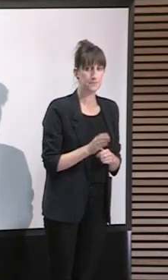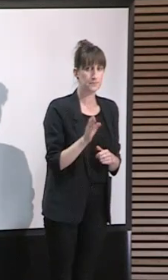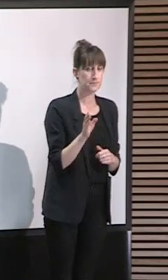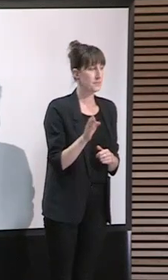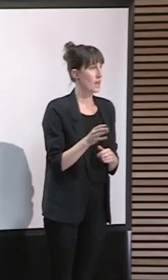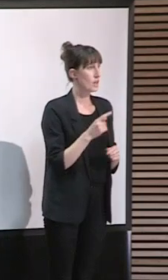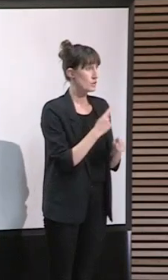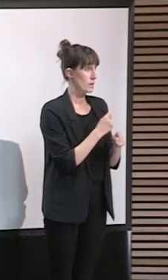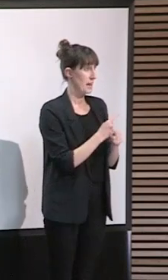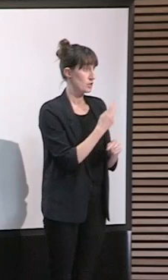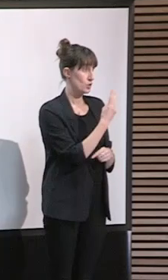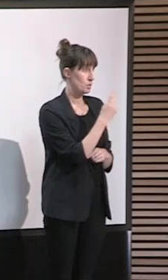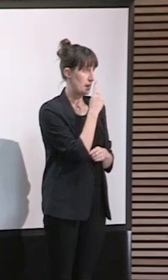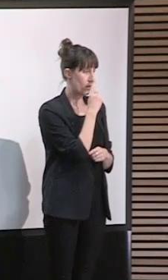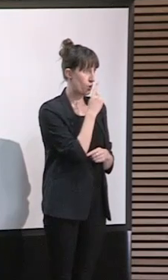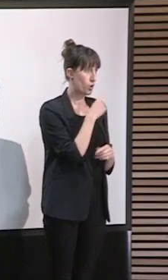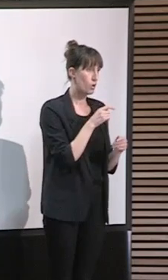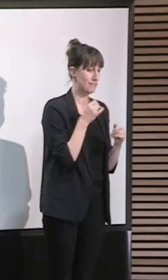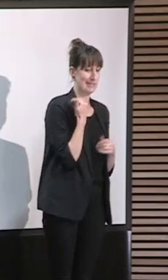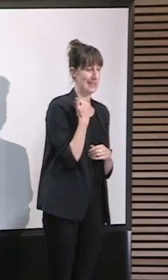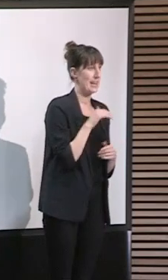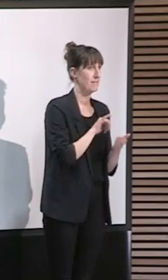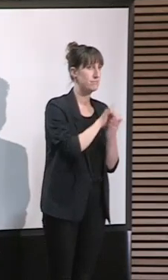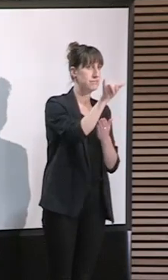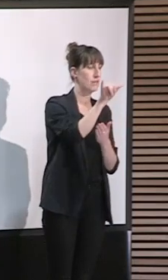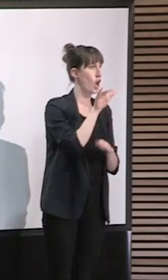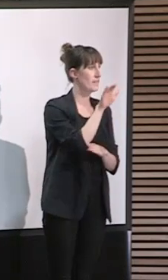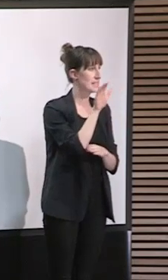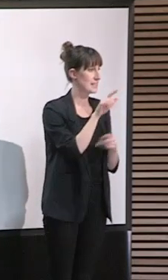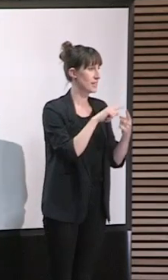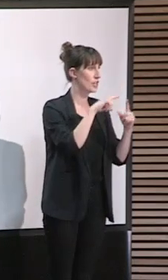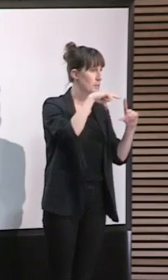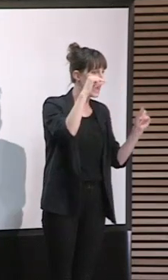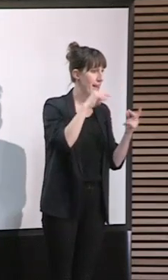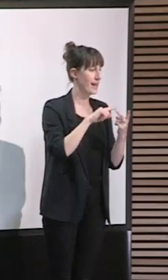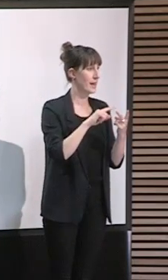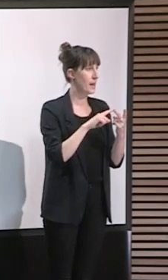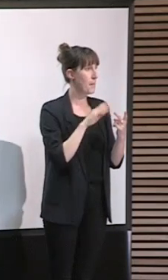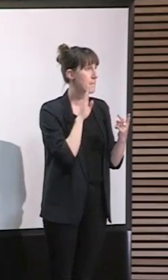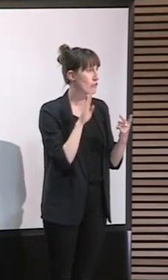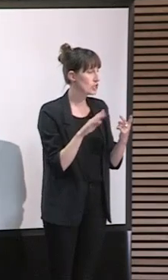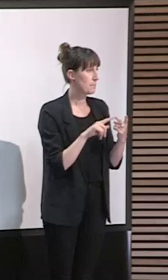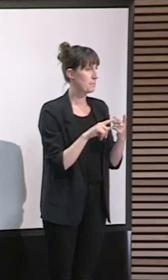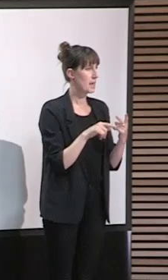leaving no stone unturned. These travellers who appear, the Belgium traveller